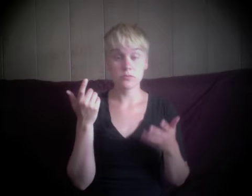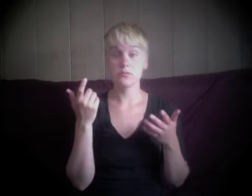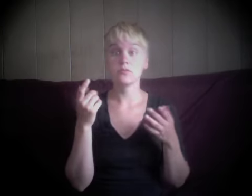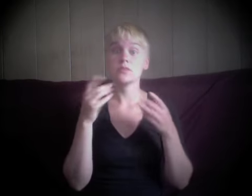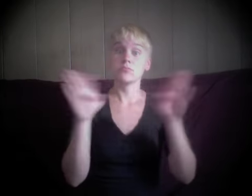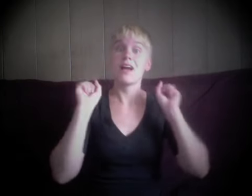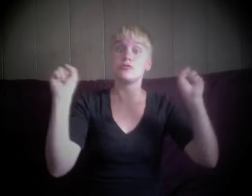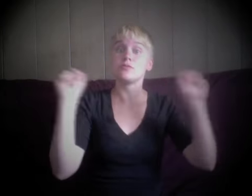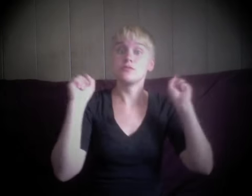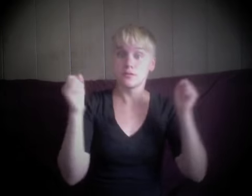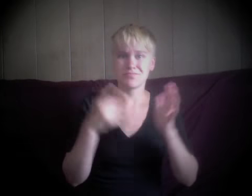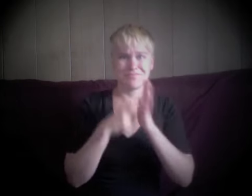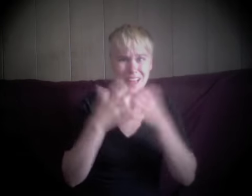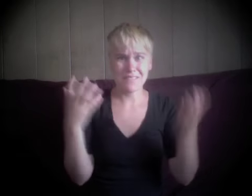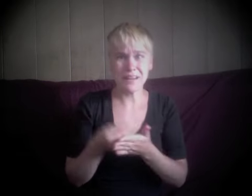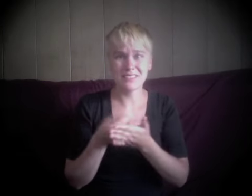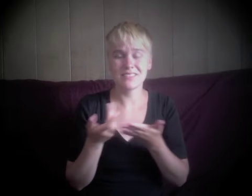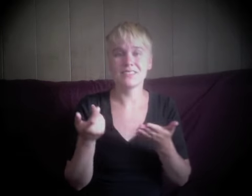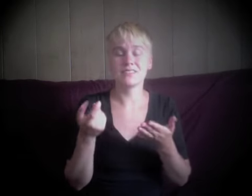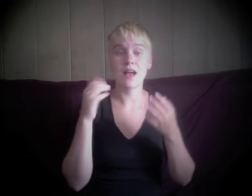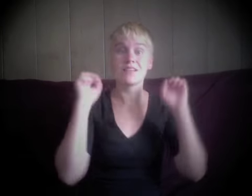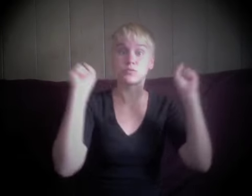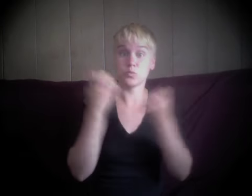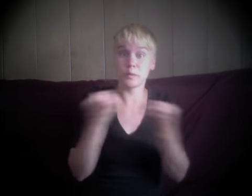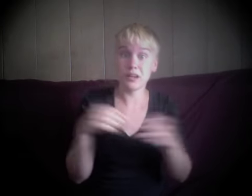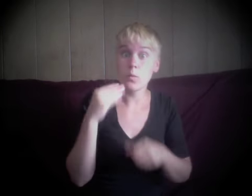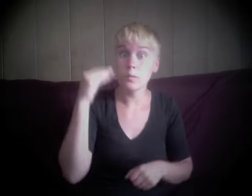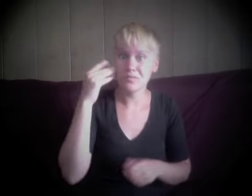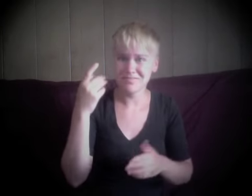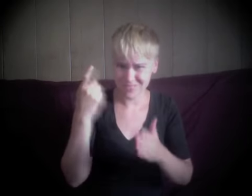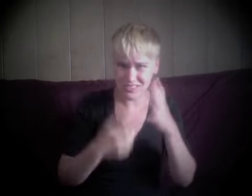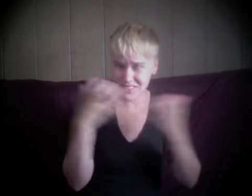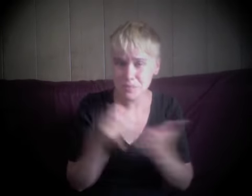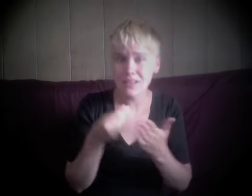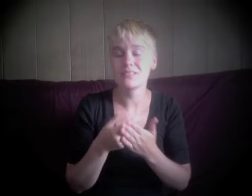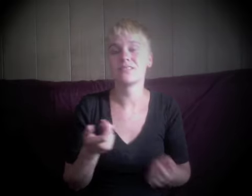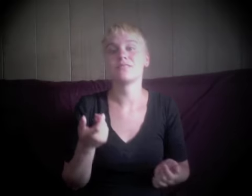Access to exercise requires a lot of money and is a huge socioeconomic issue.